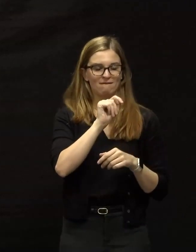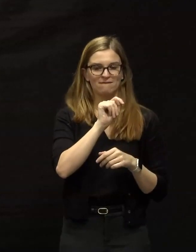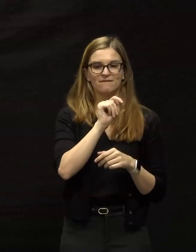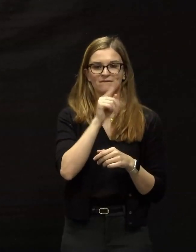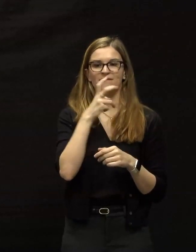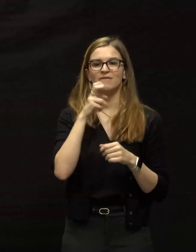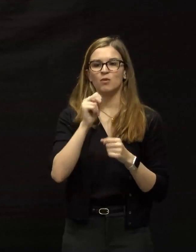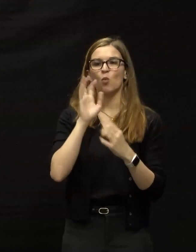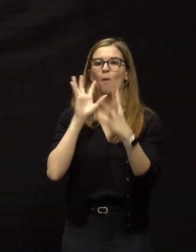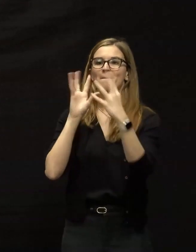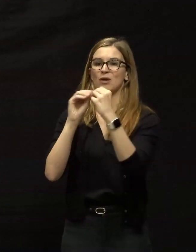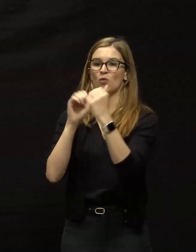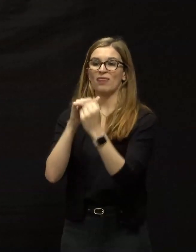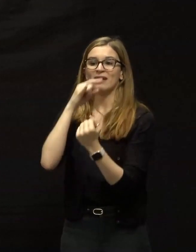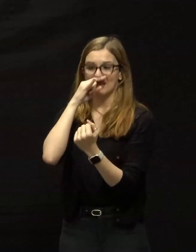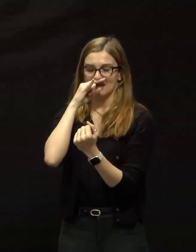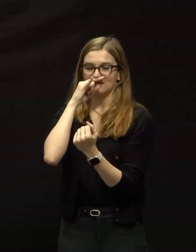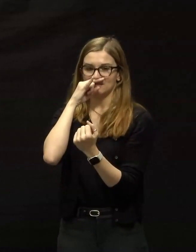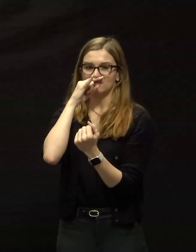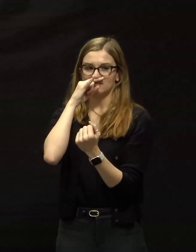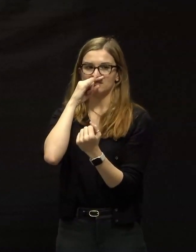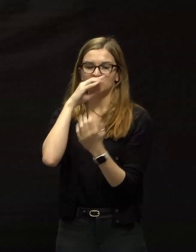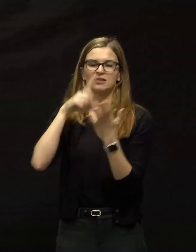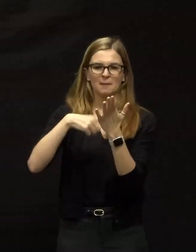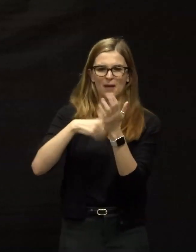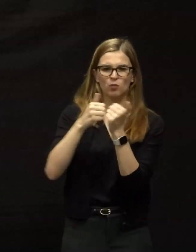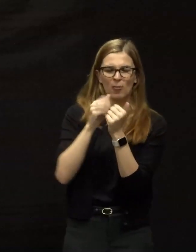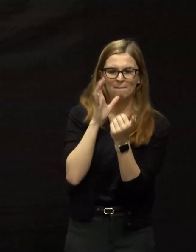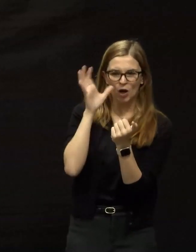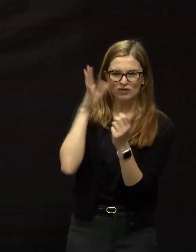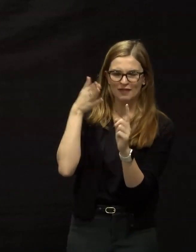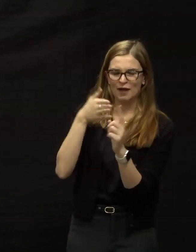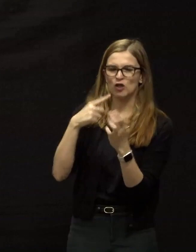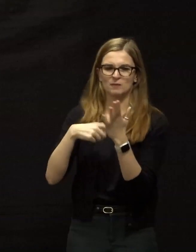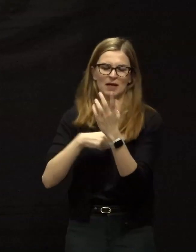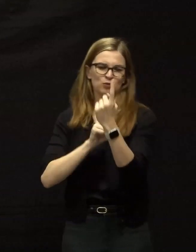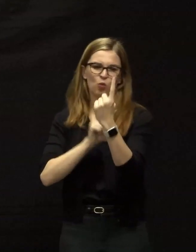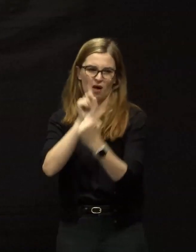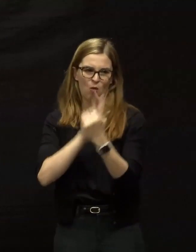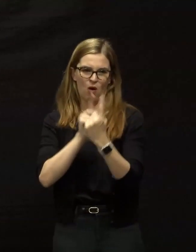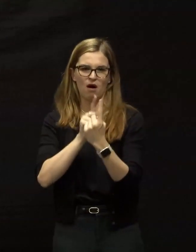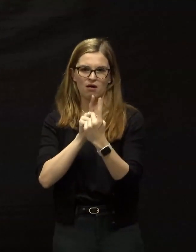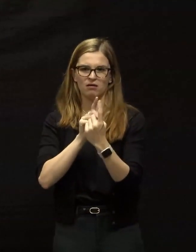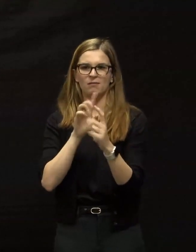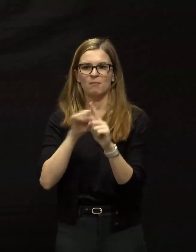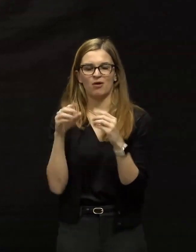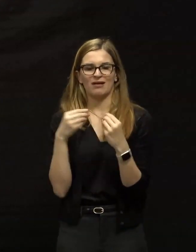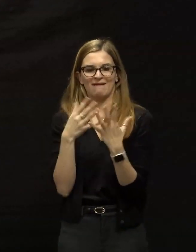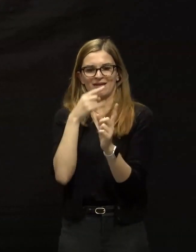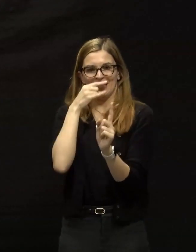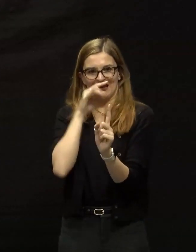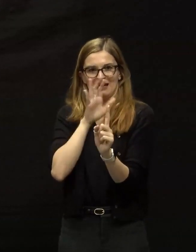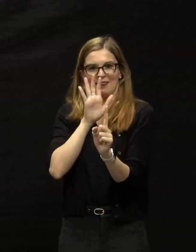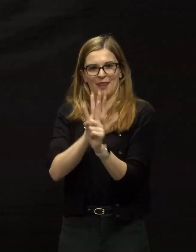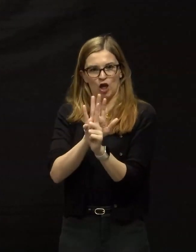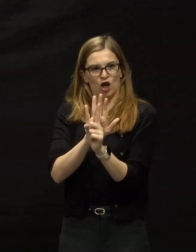and come up with a final document. We'll meet with the child, sometimes with the parents present, but sometimes individually